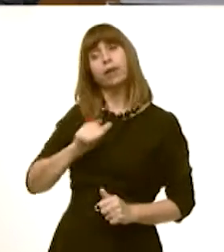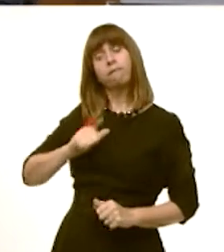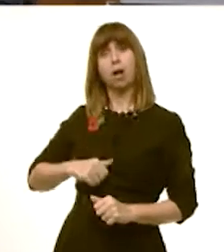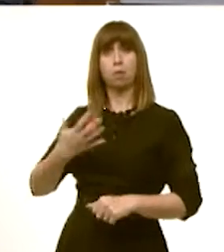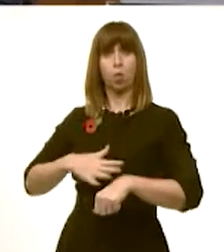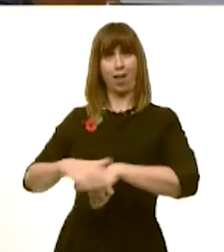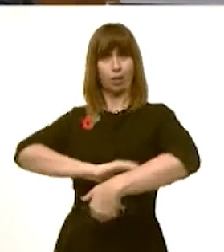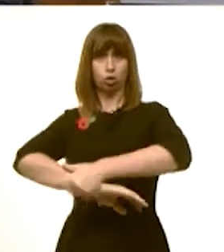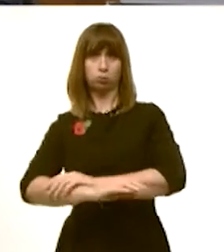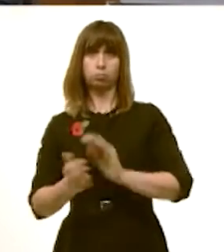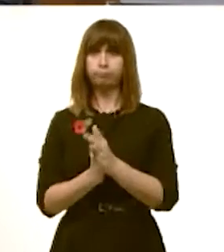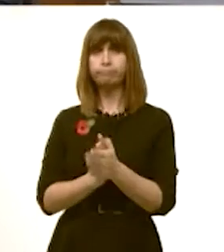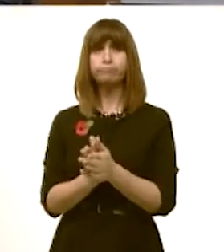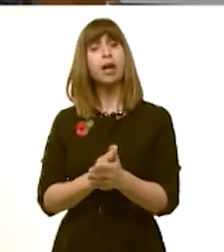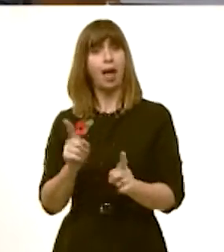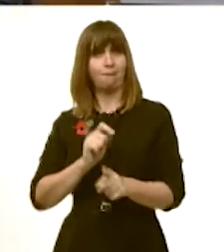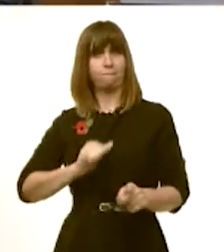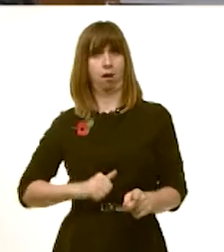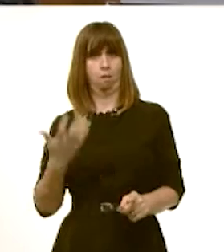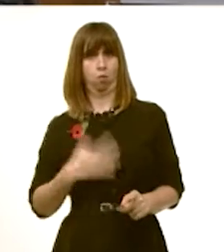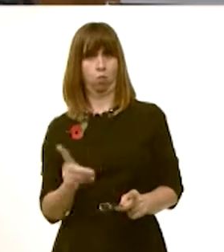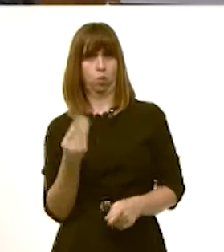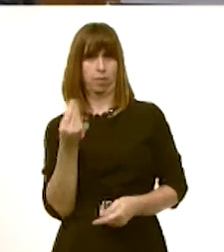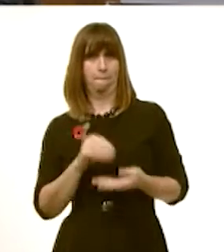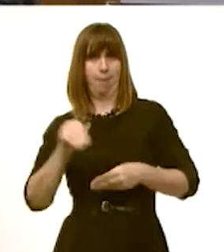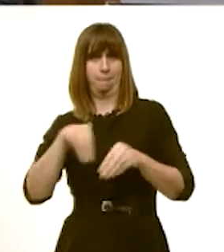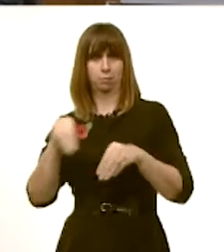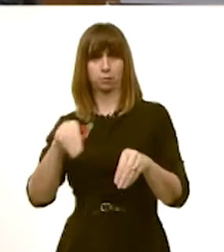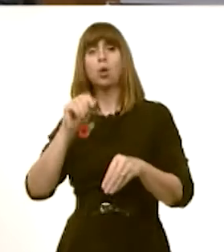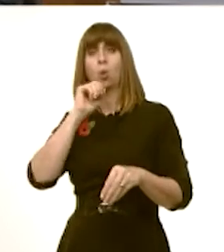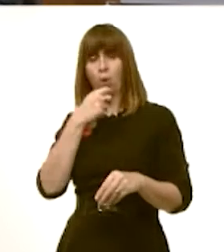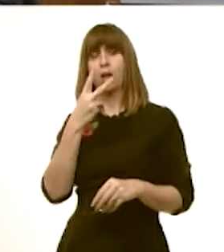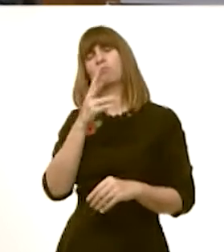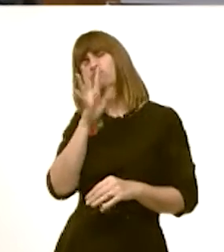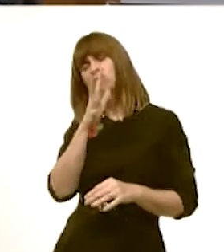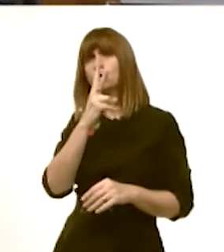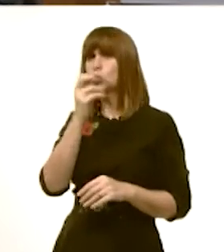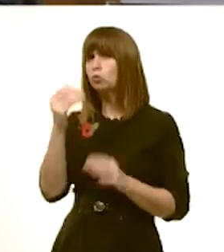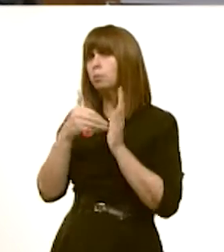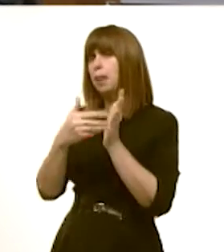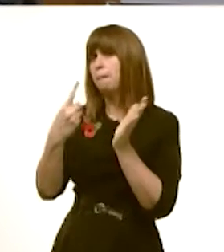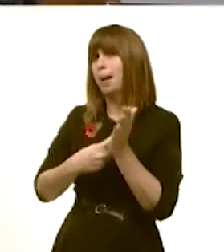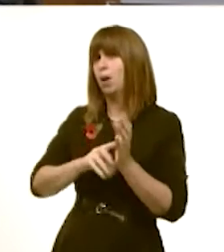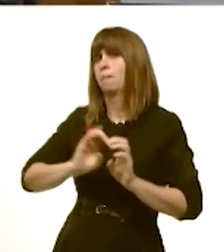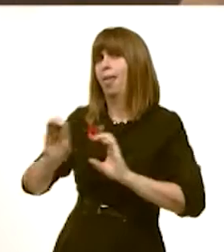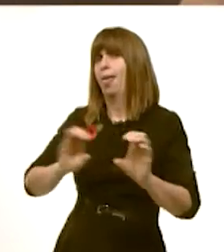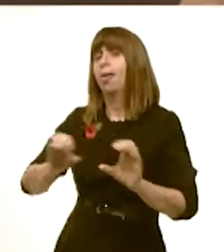We know that the basic payment scheme will pay farmers roughly £200 million annually.